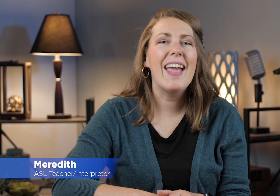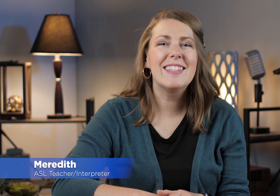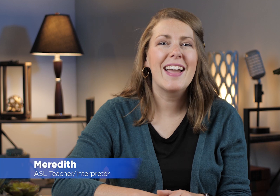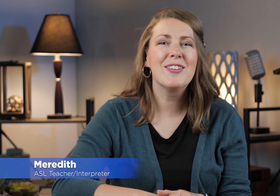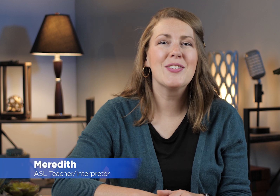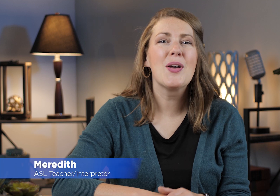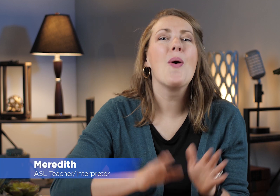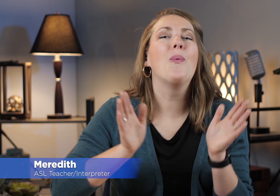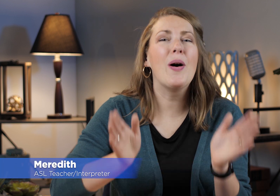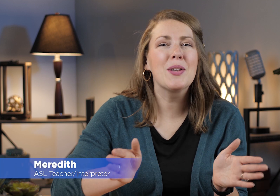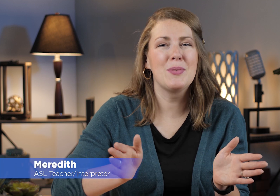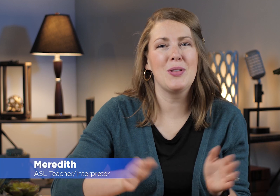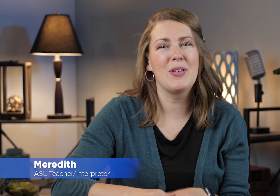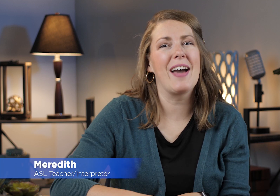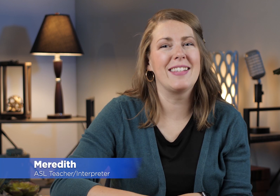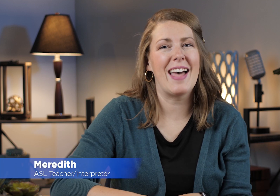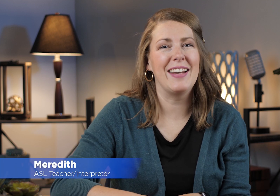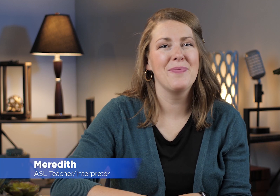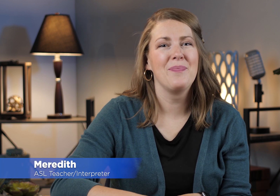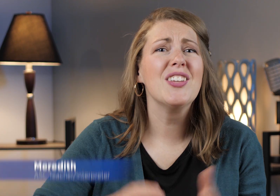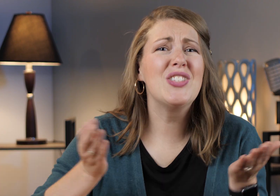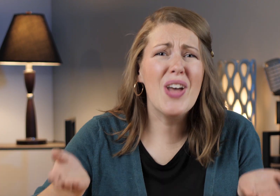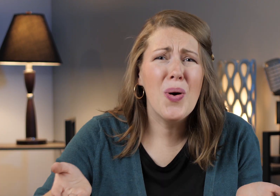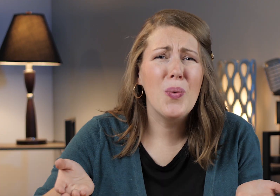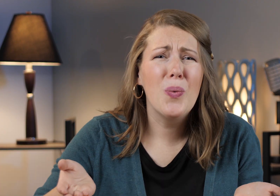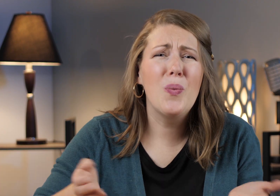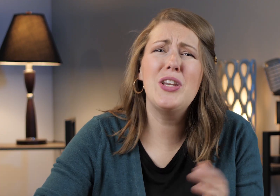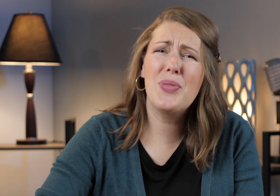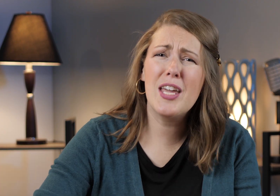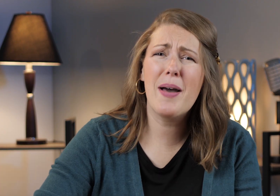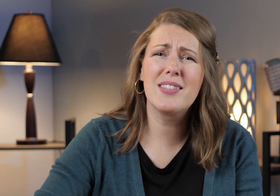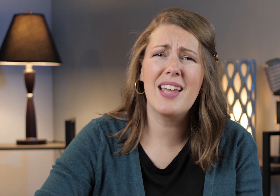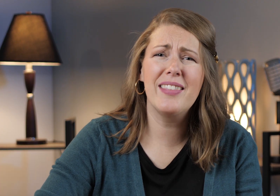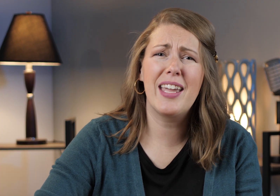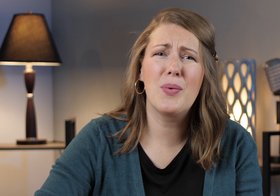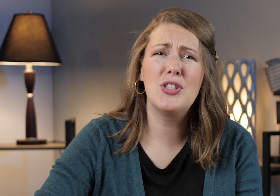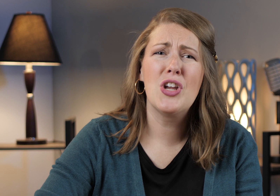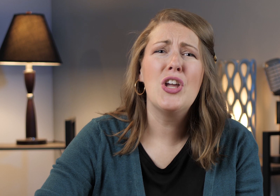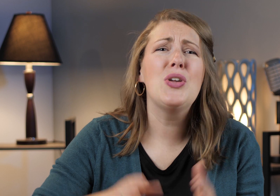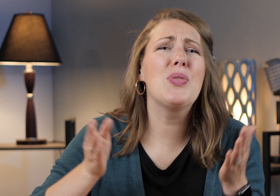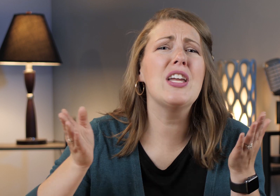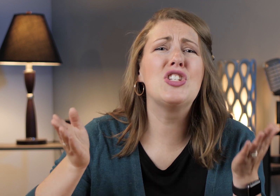Hey signers! Welcome to Learn How to Sign! So when you think about sign language, you think